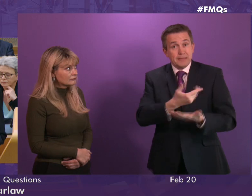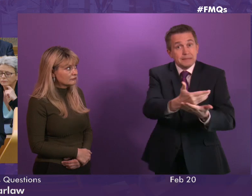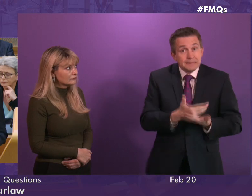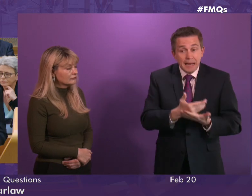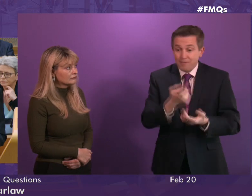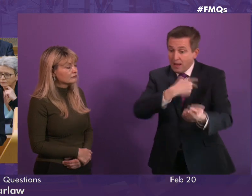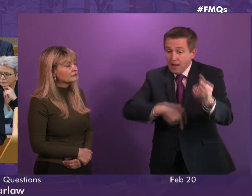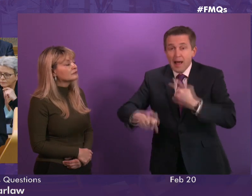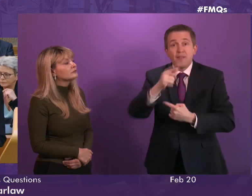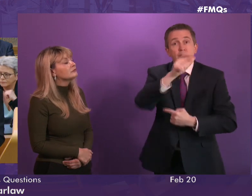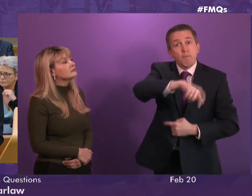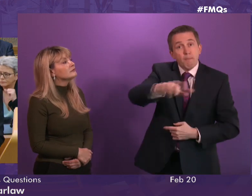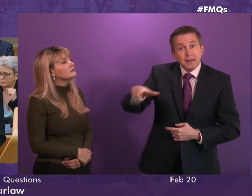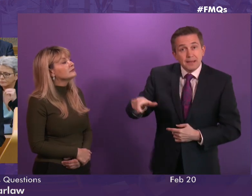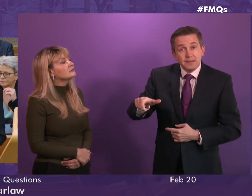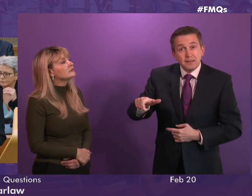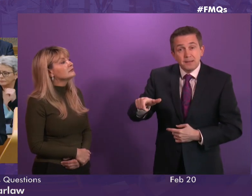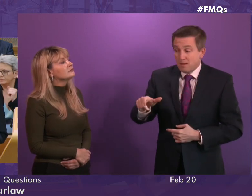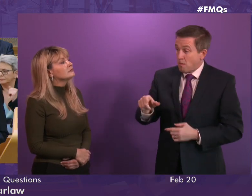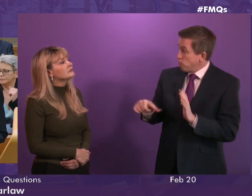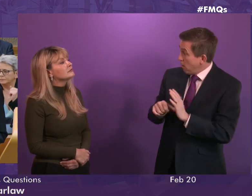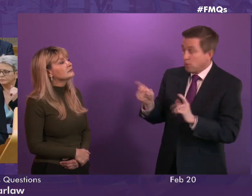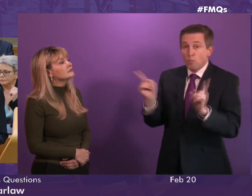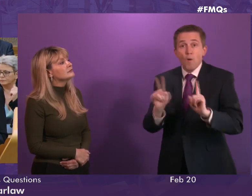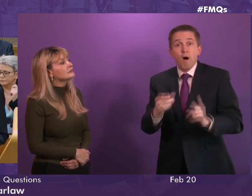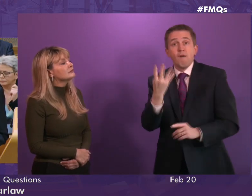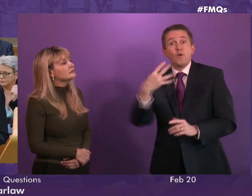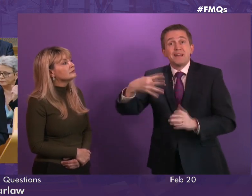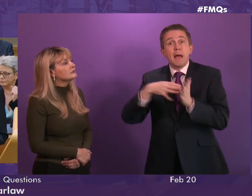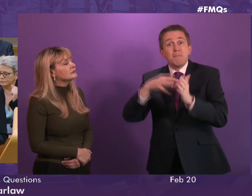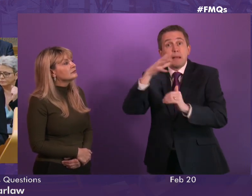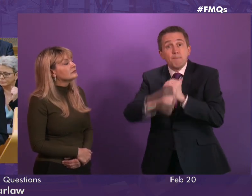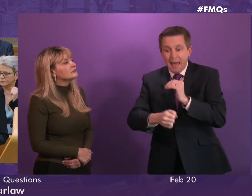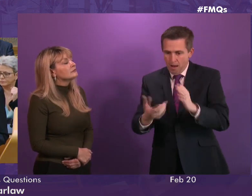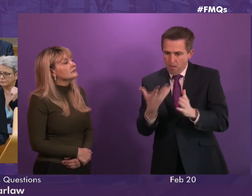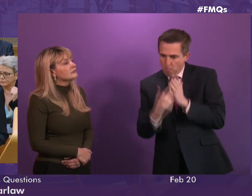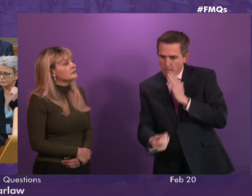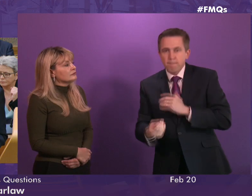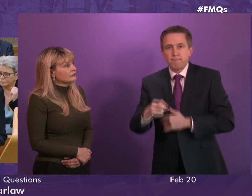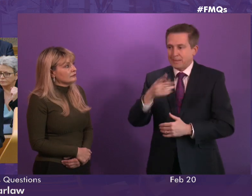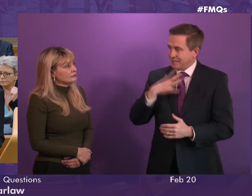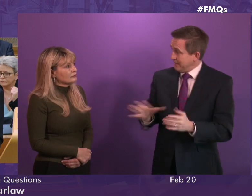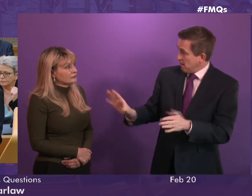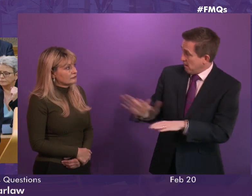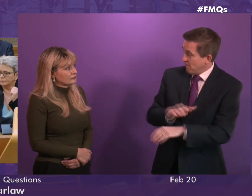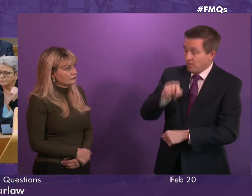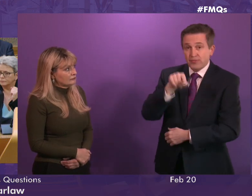There is a black hole of £49 million in Police Scotland’s budget. What is the First Minister’s